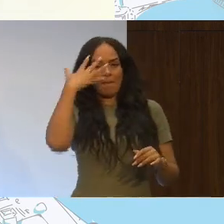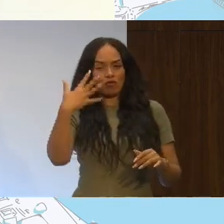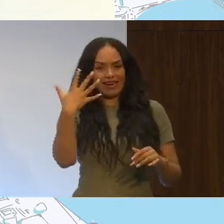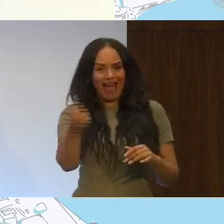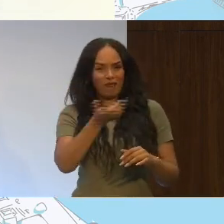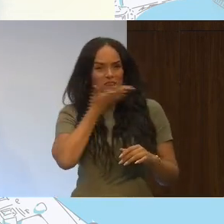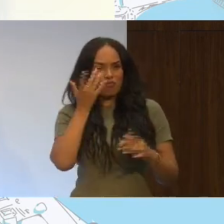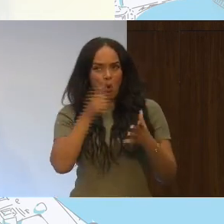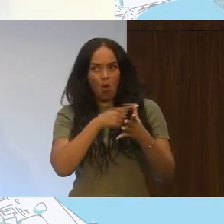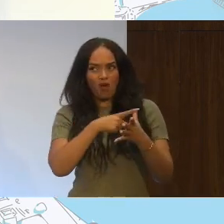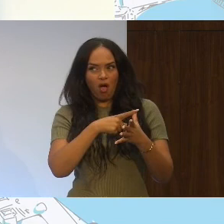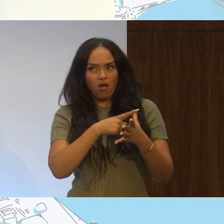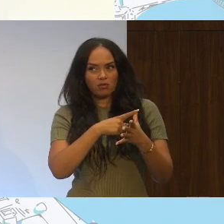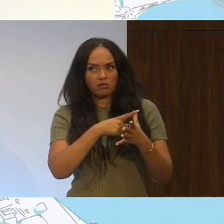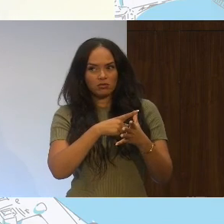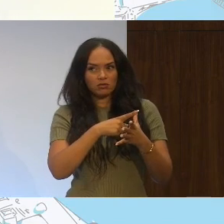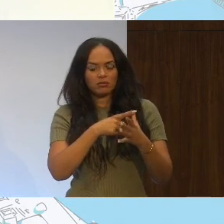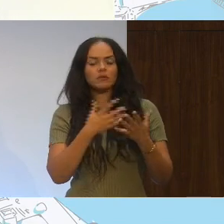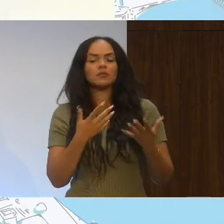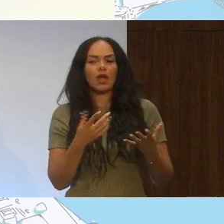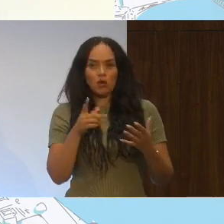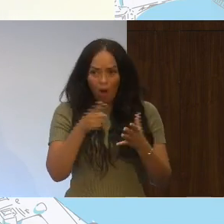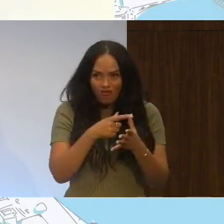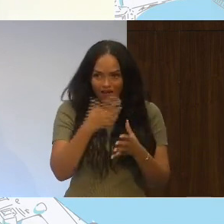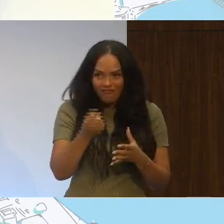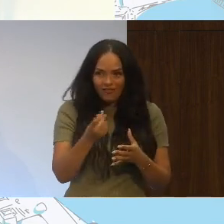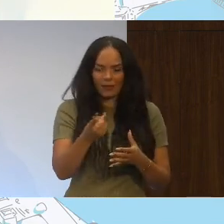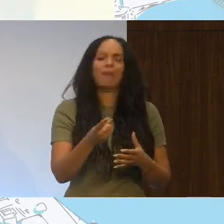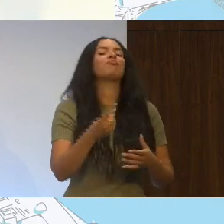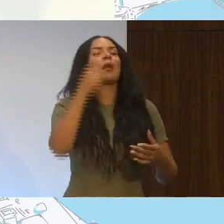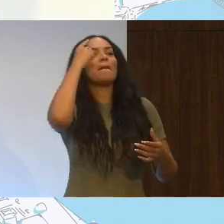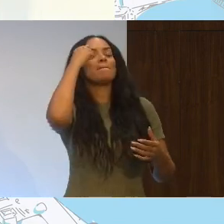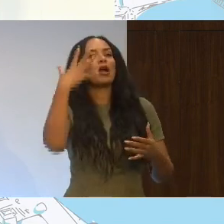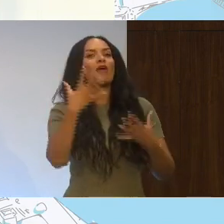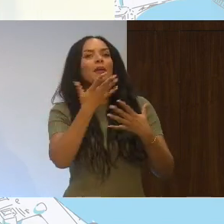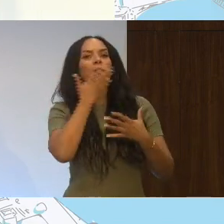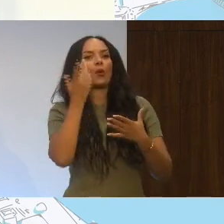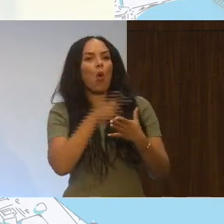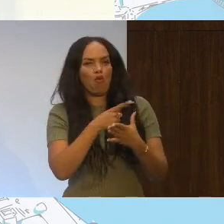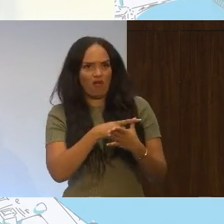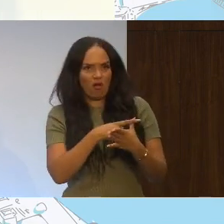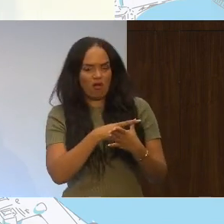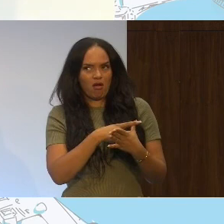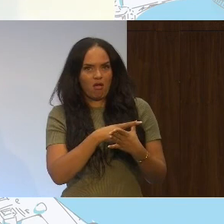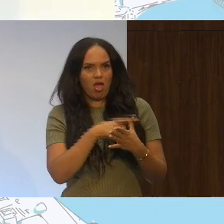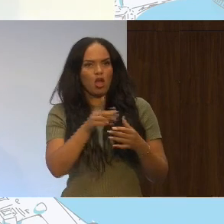Do you get the aura you still get. Well, if you got migraine without aura, you know you're not you're risk of stroke is nothing